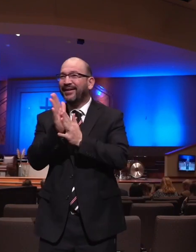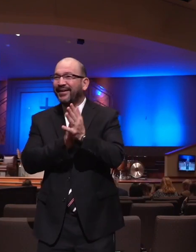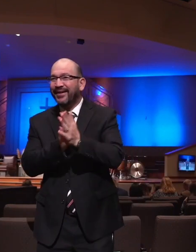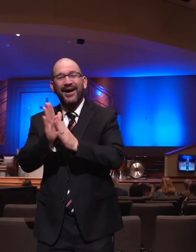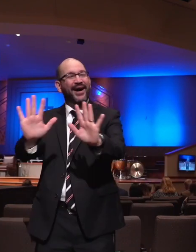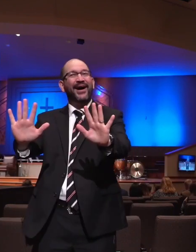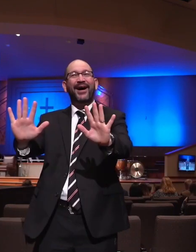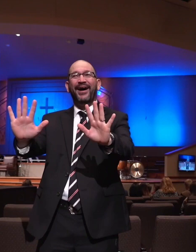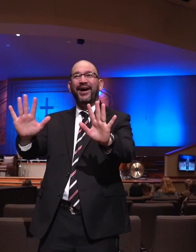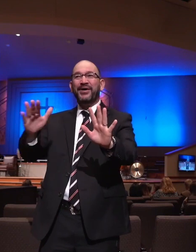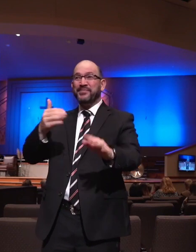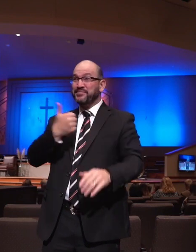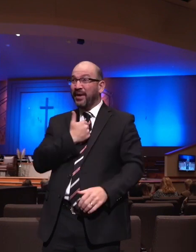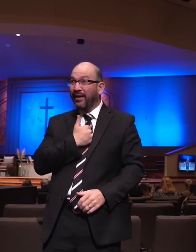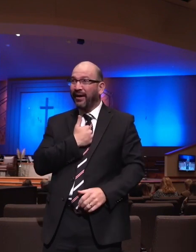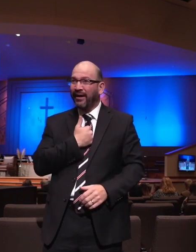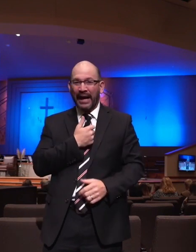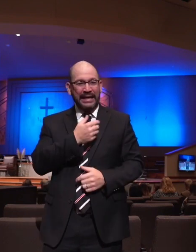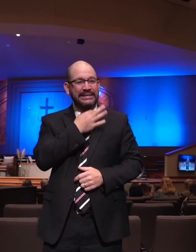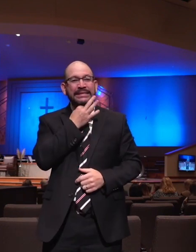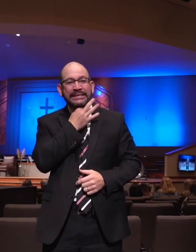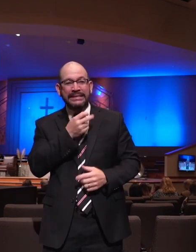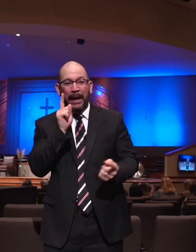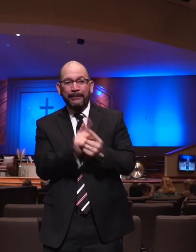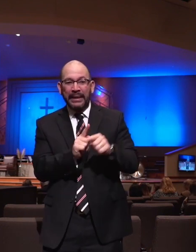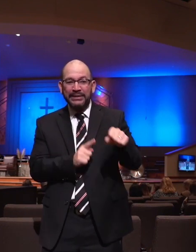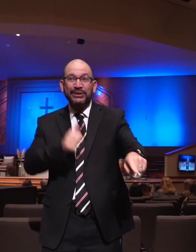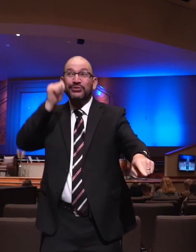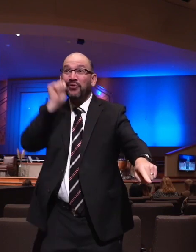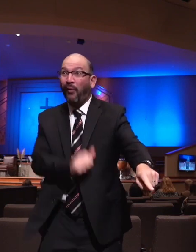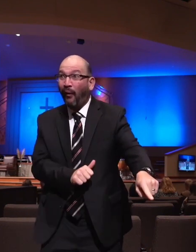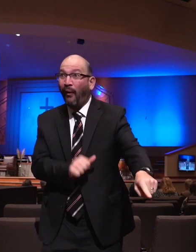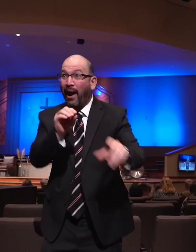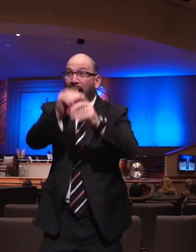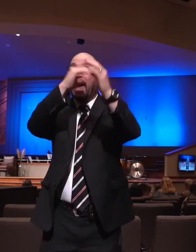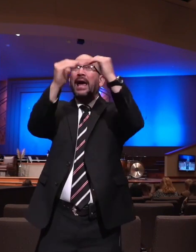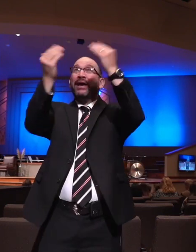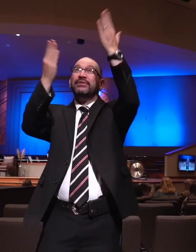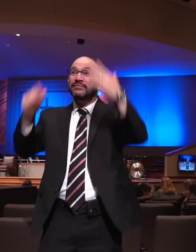I mean she is a jewel and gem of all jewels and gems